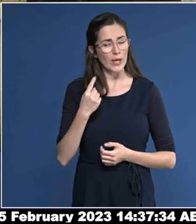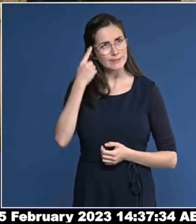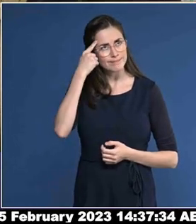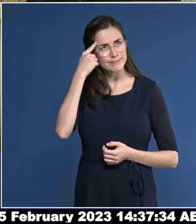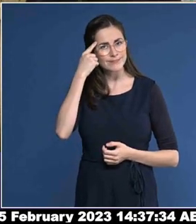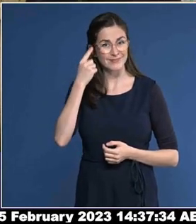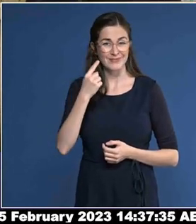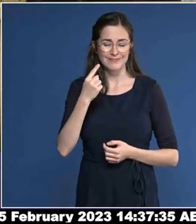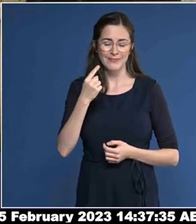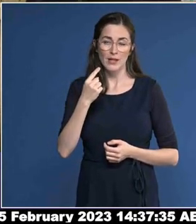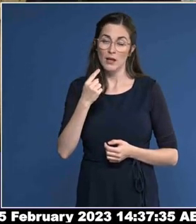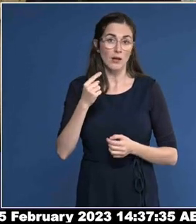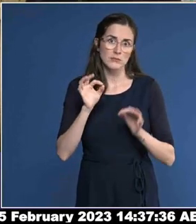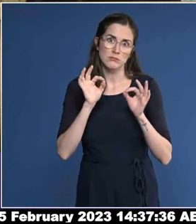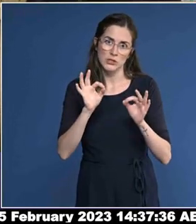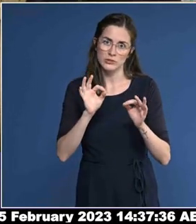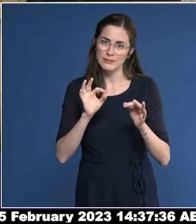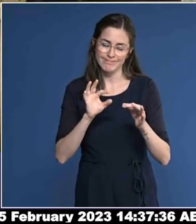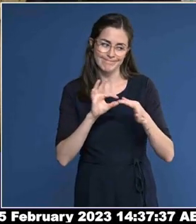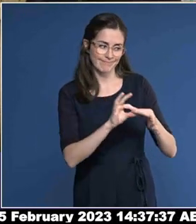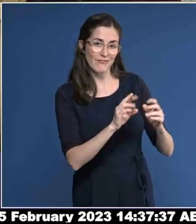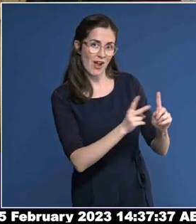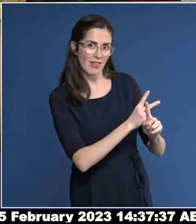homes ought to be considered in that domestic violence context.